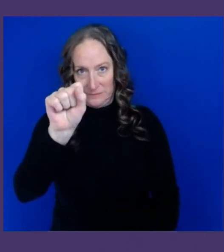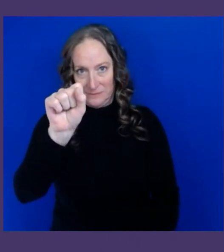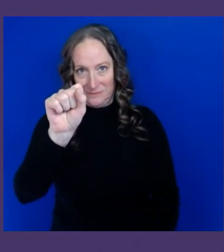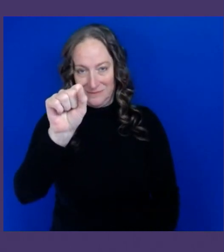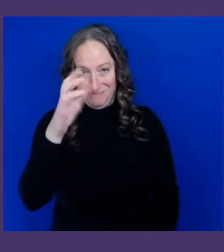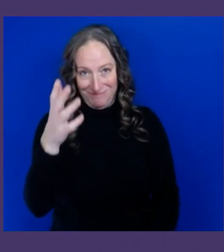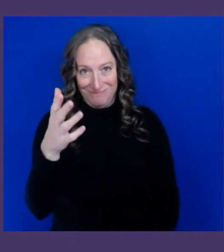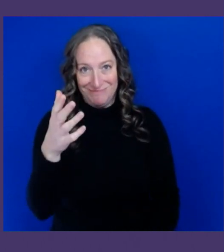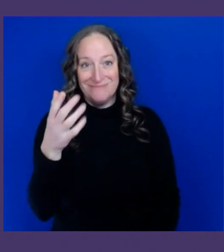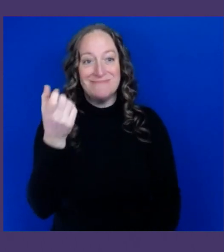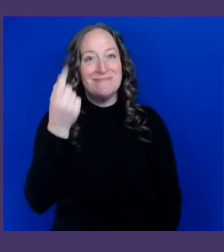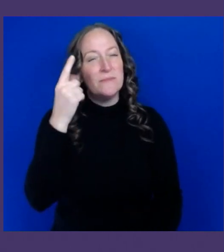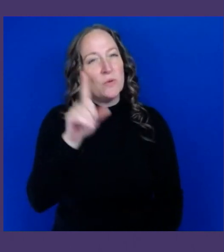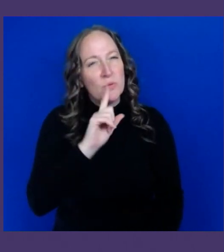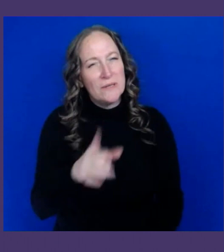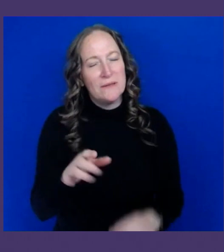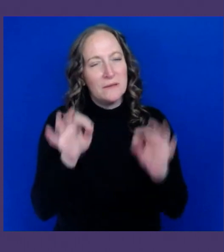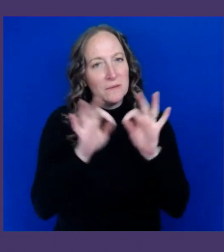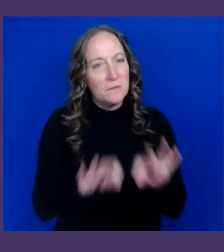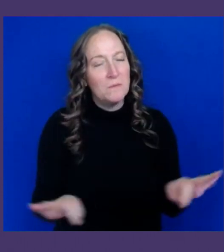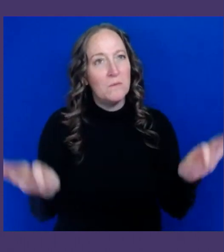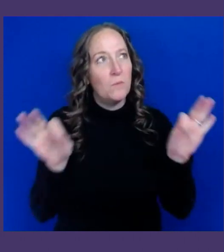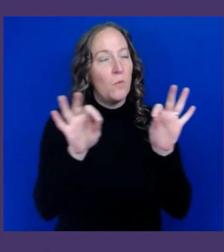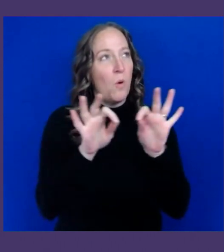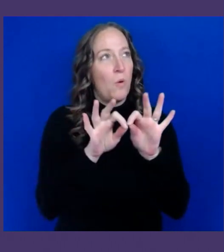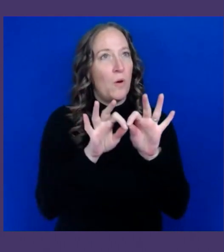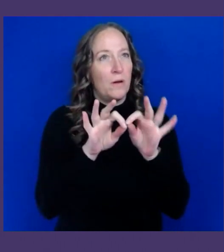I think, to ground this conversation in,